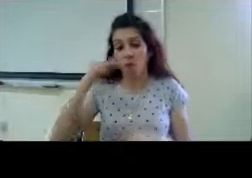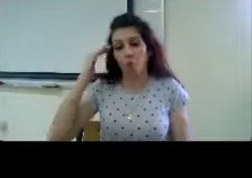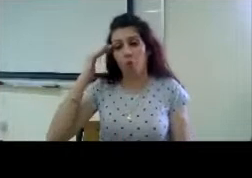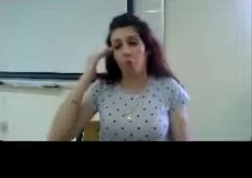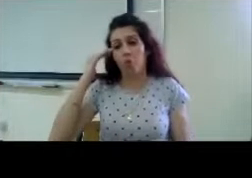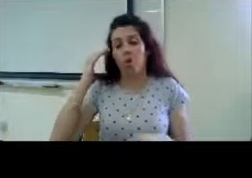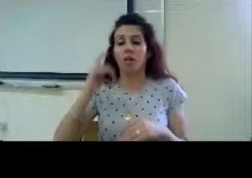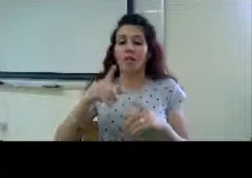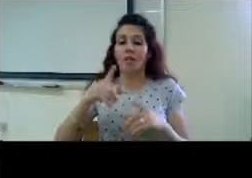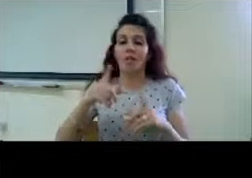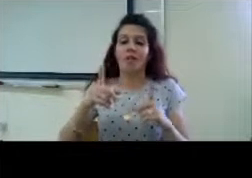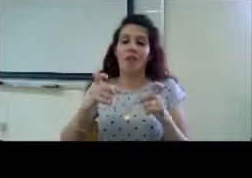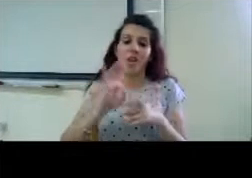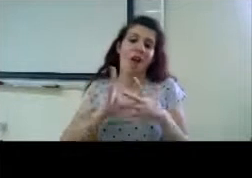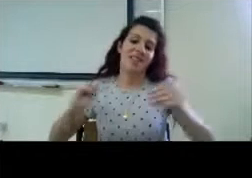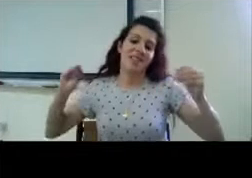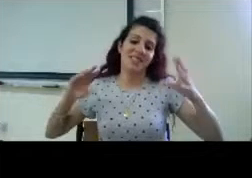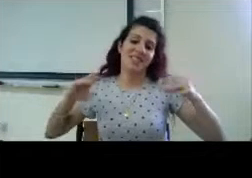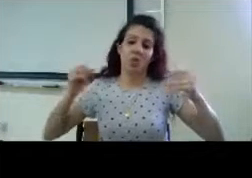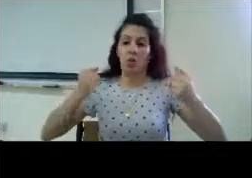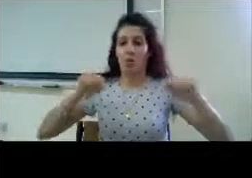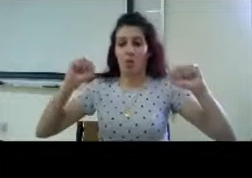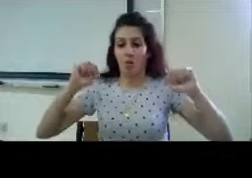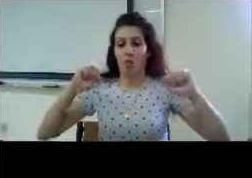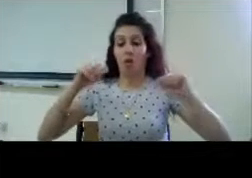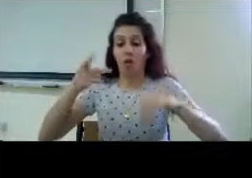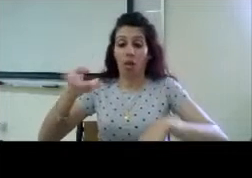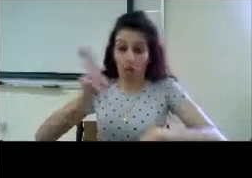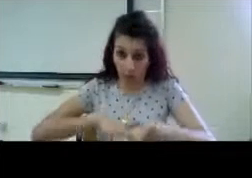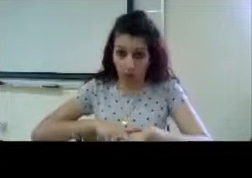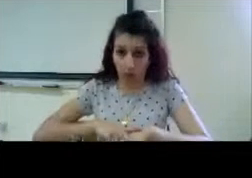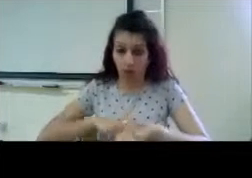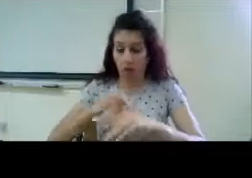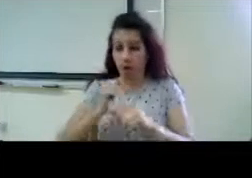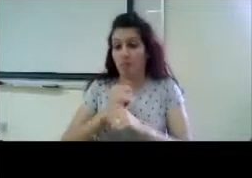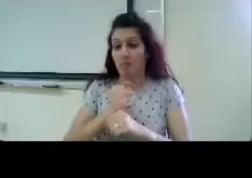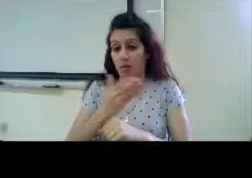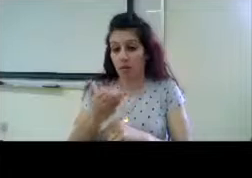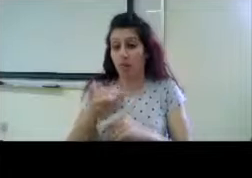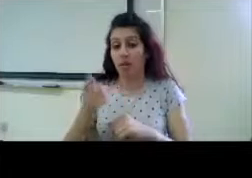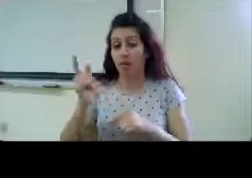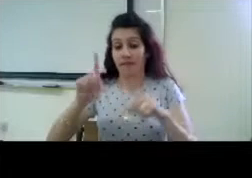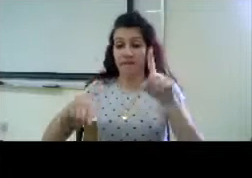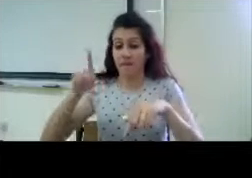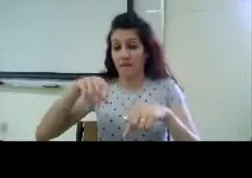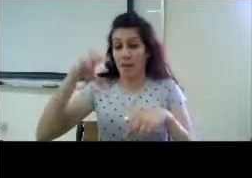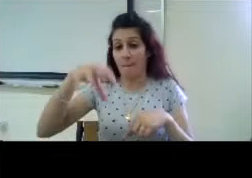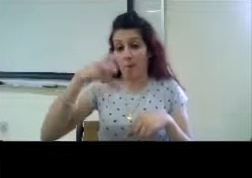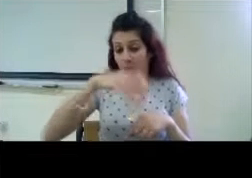provides us a platform to go forward to use a variety of ways for for learning